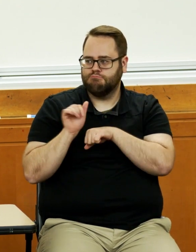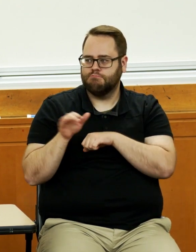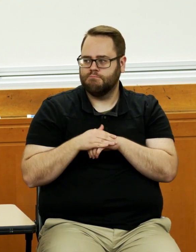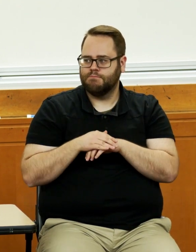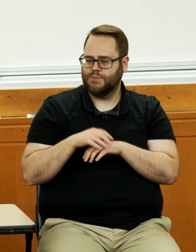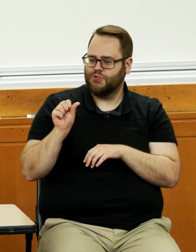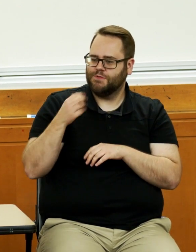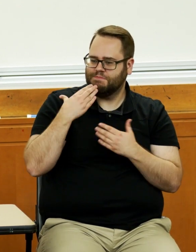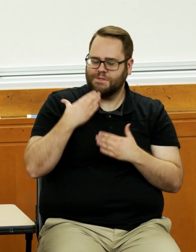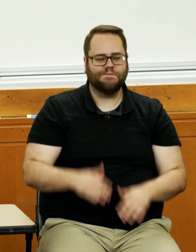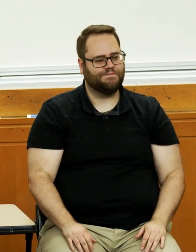For sure, thank you so much. Thank you.